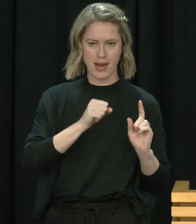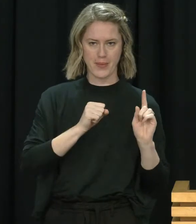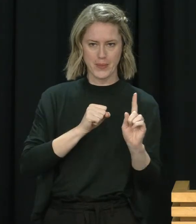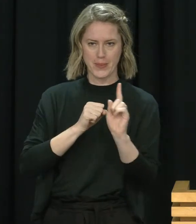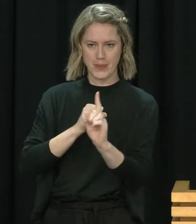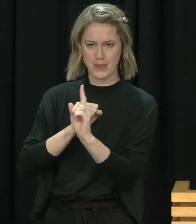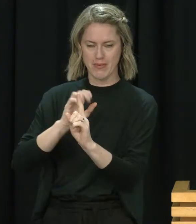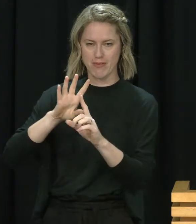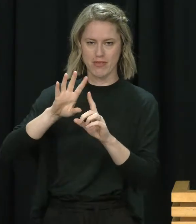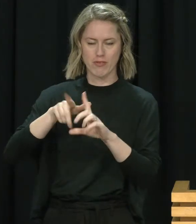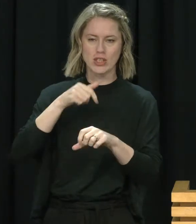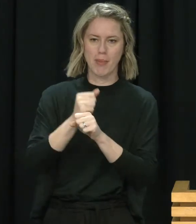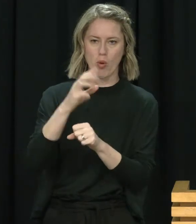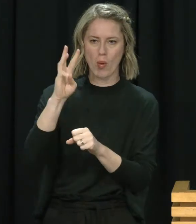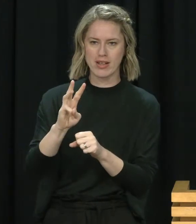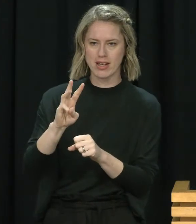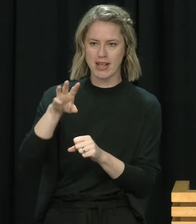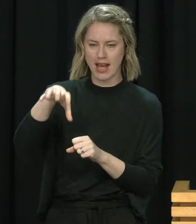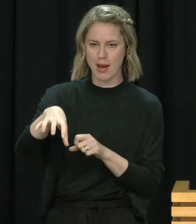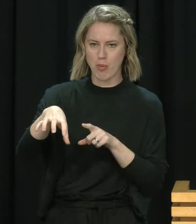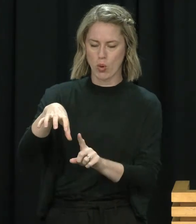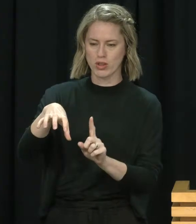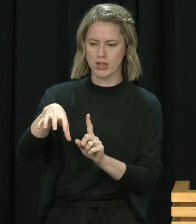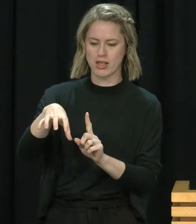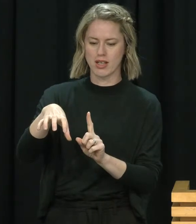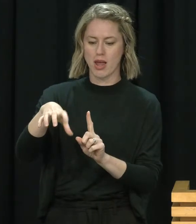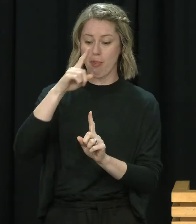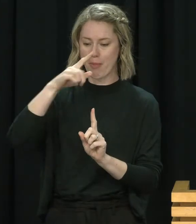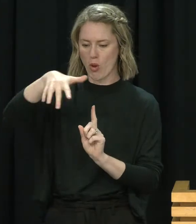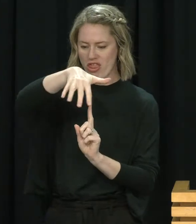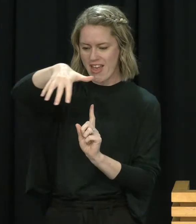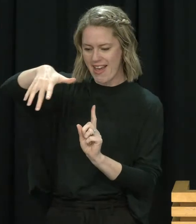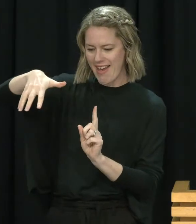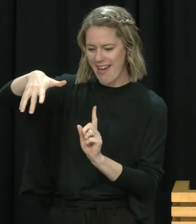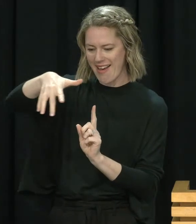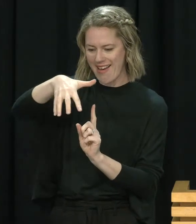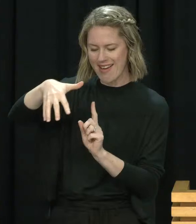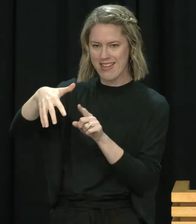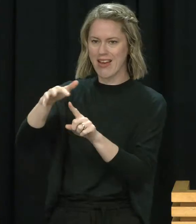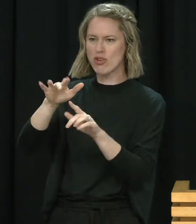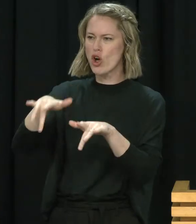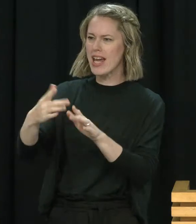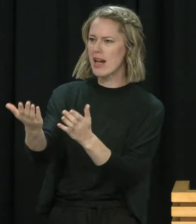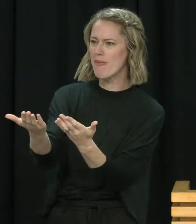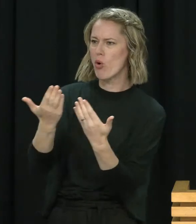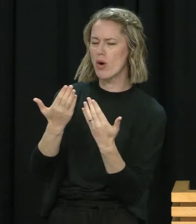having to yo-yo. You said yesterday that all the locations had come forward